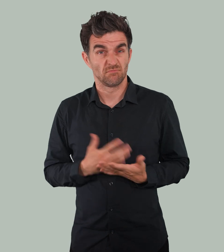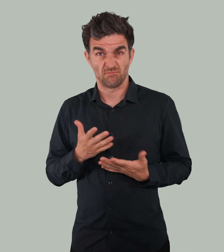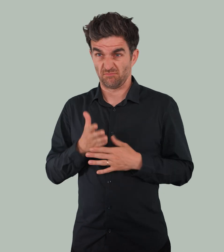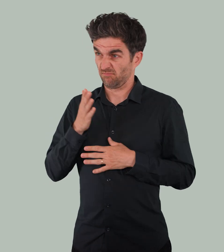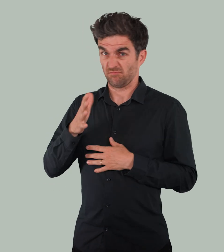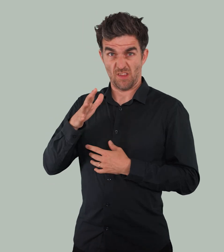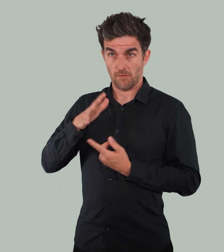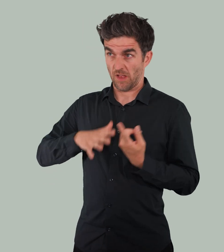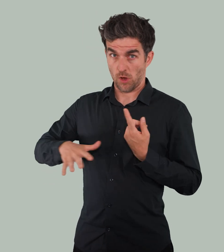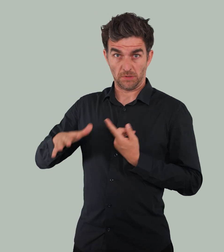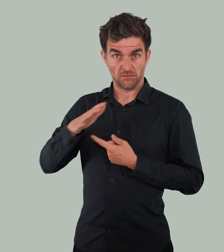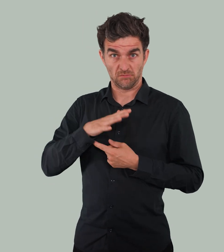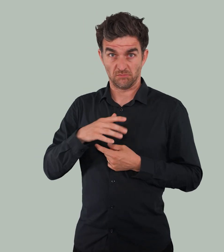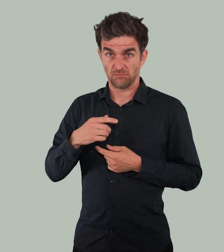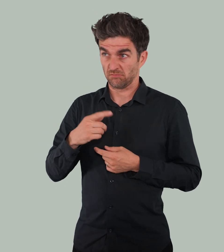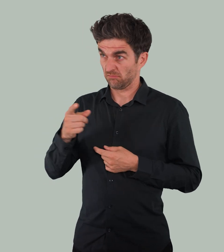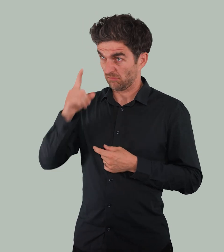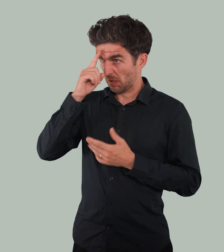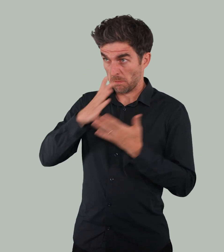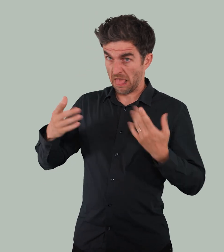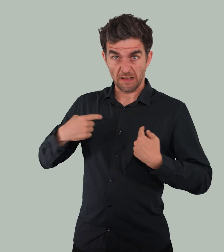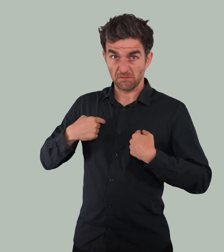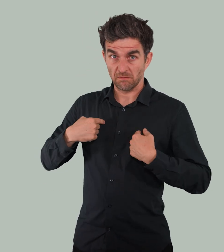an adversarial environment where individuals are not believed